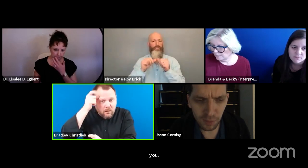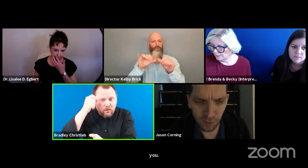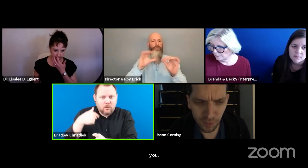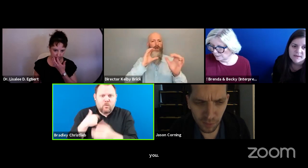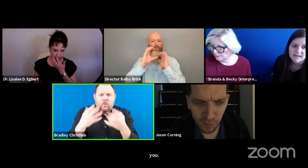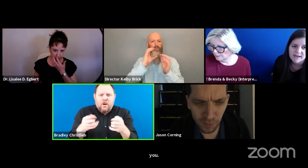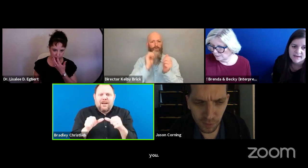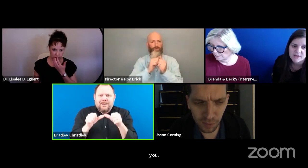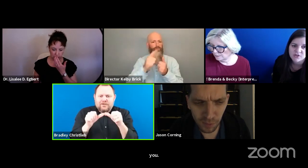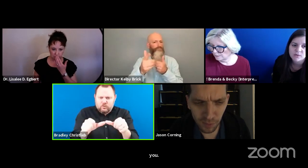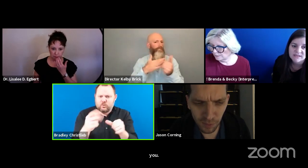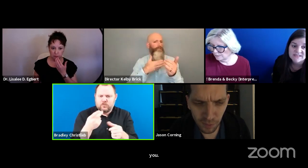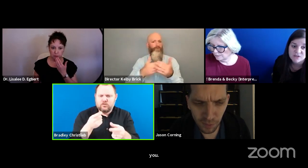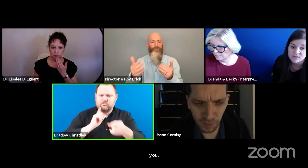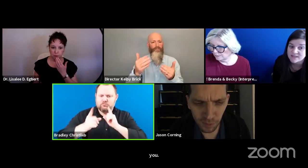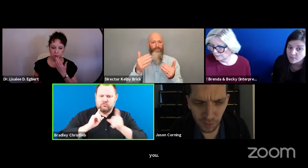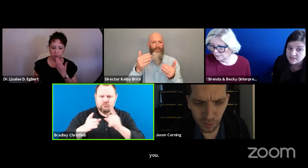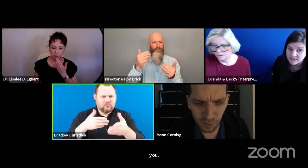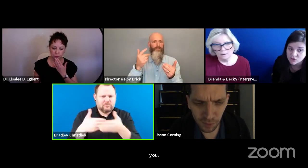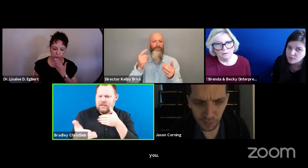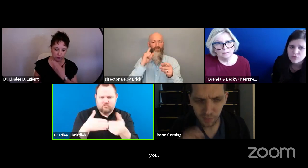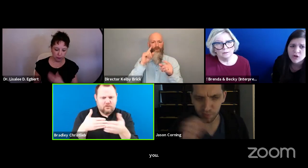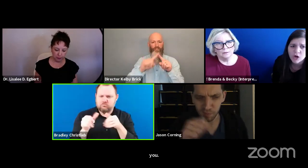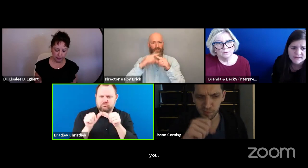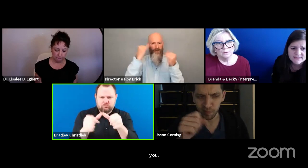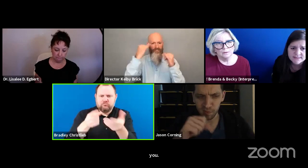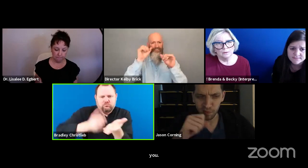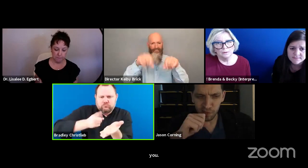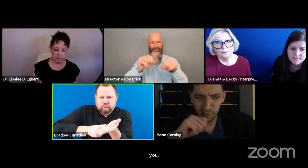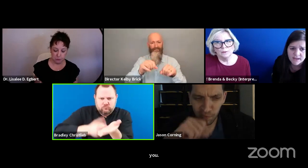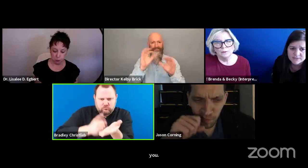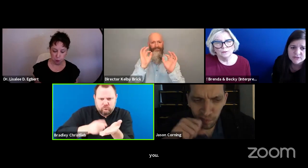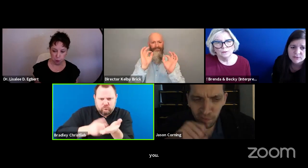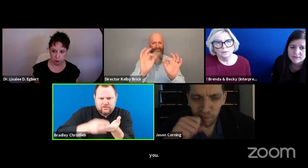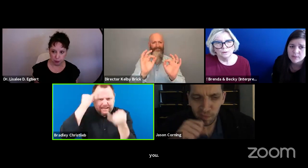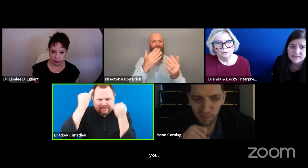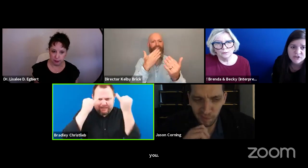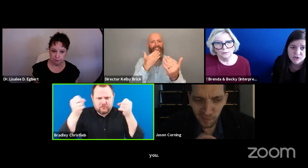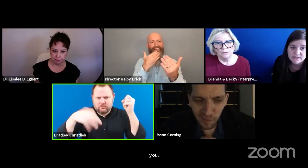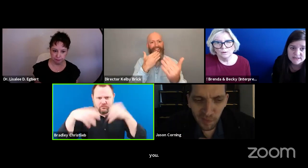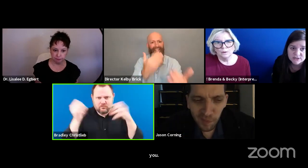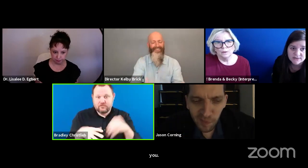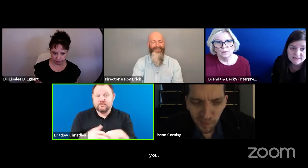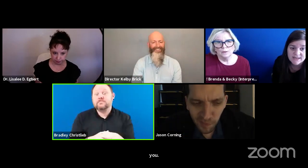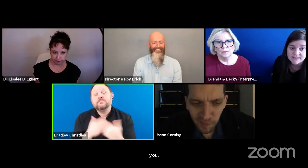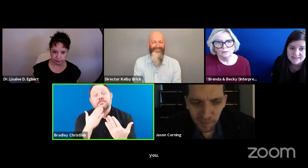But again, I do want to continue this conversation with you regardless. Absolutely I want to get your ideas on this.